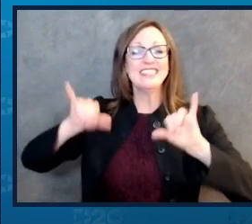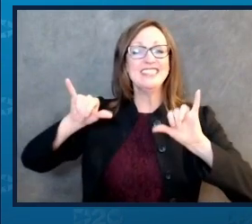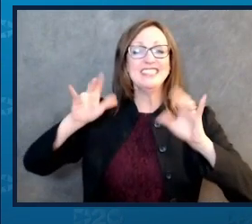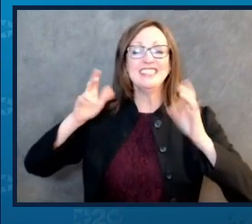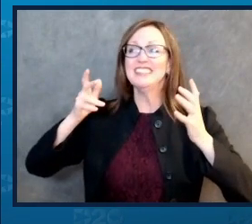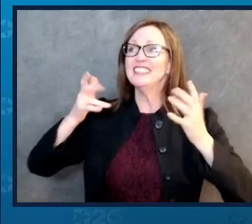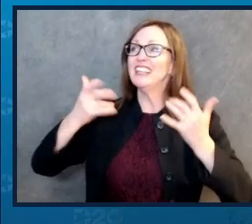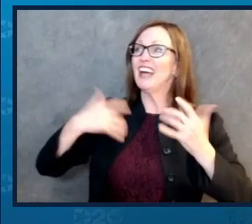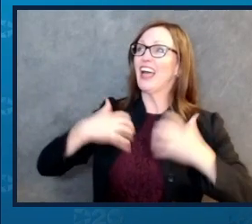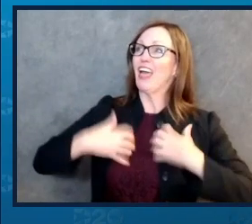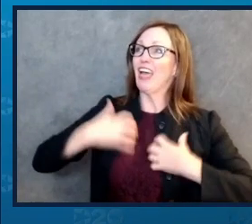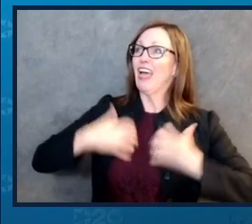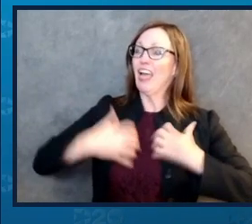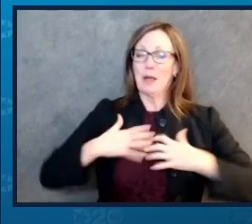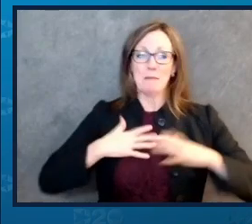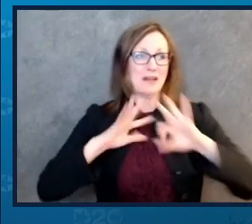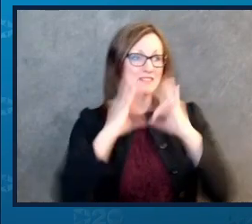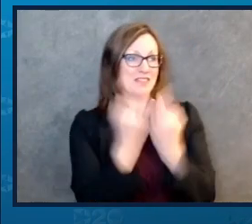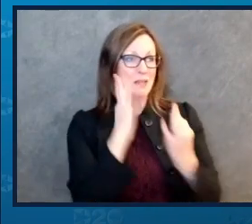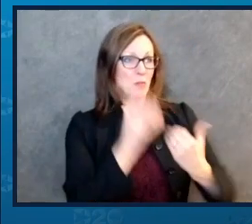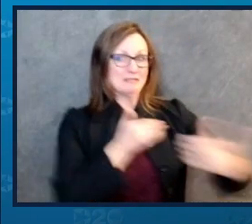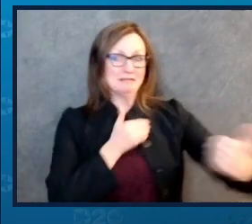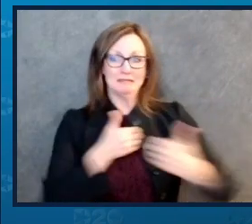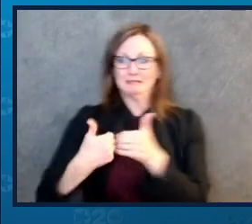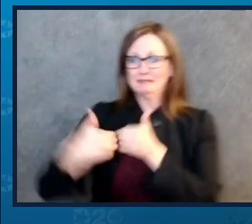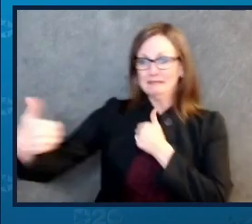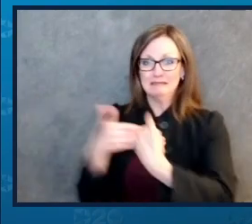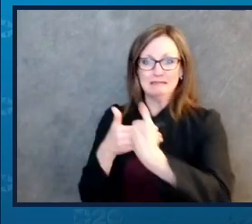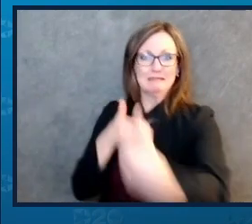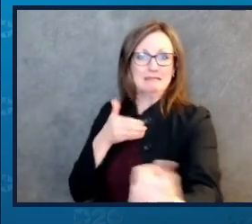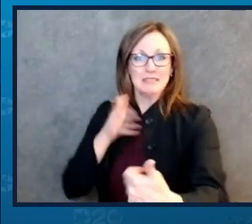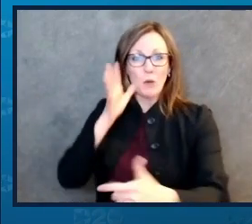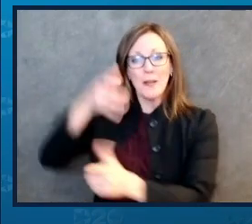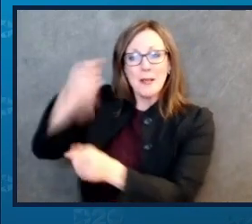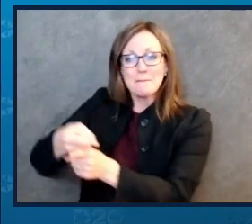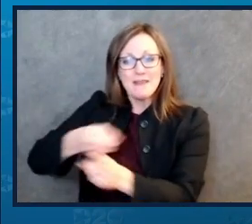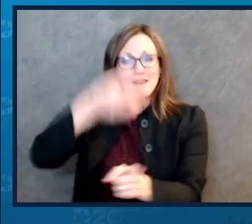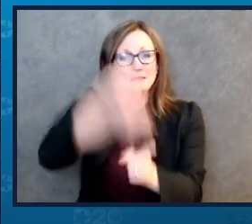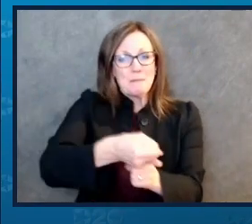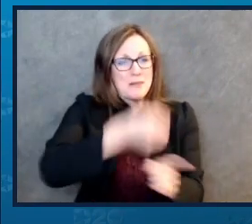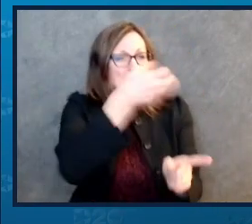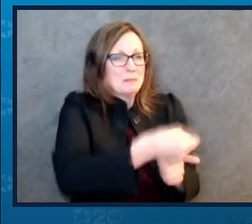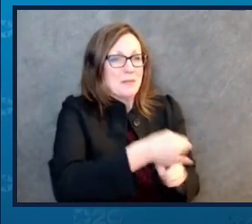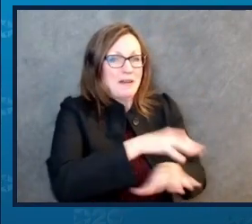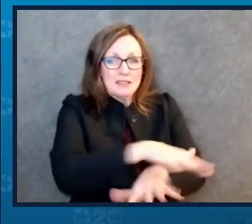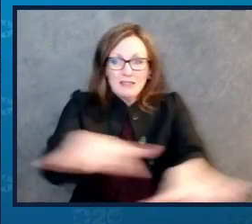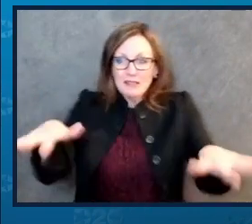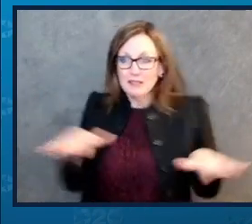WILL MY SISTER GET THE HEALTH CARE SHE NEEDS AND SNEER I DON'T